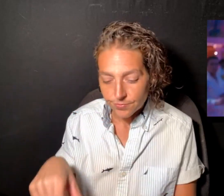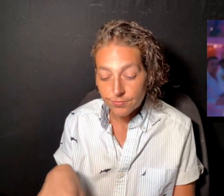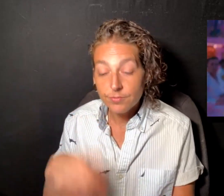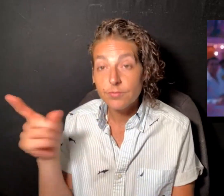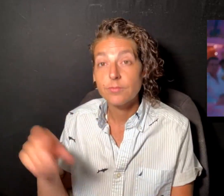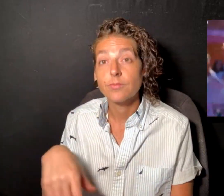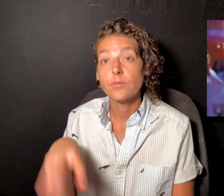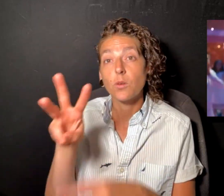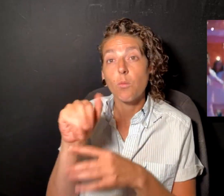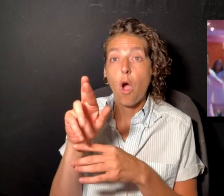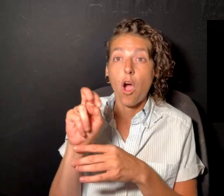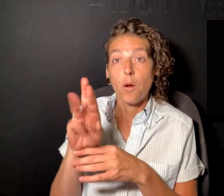Warner Brothers Discovery,